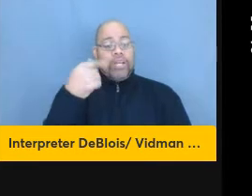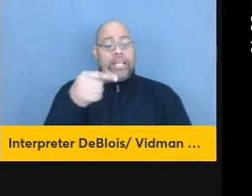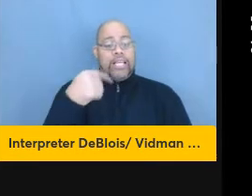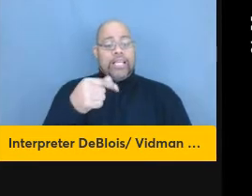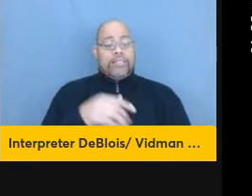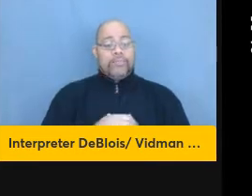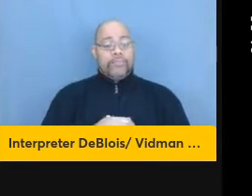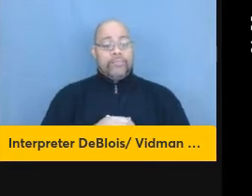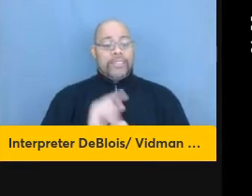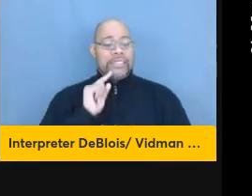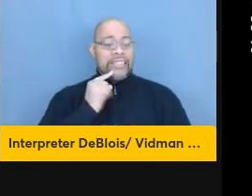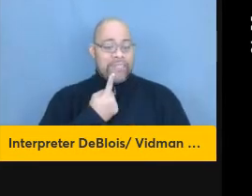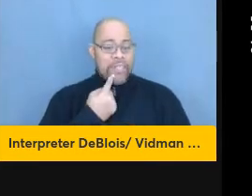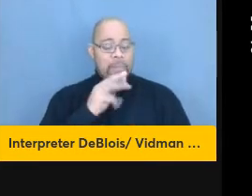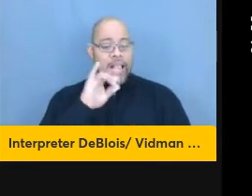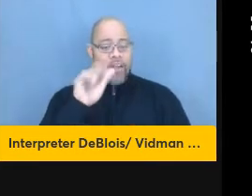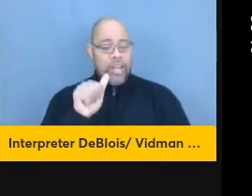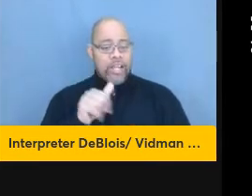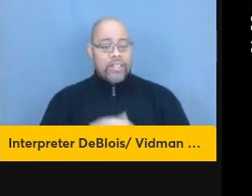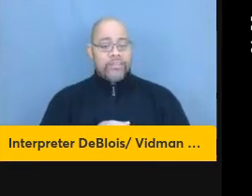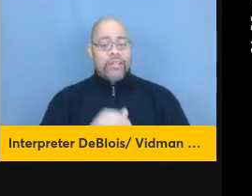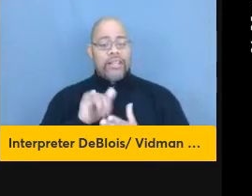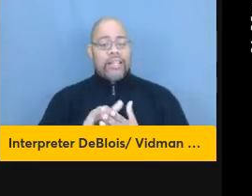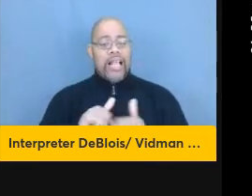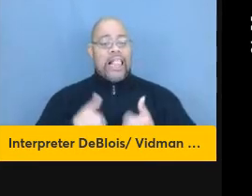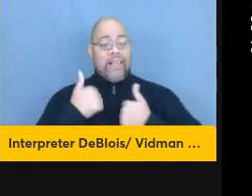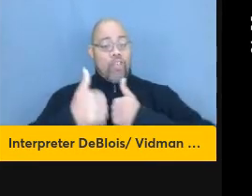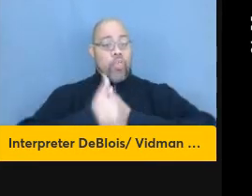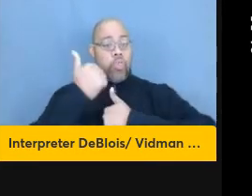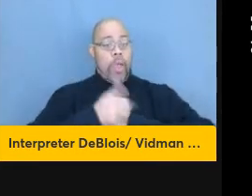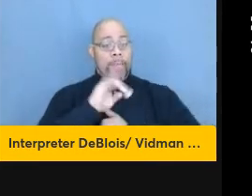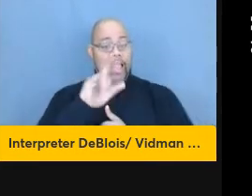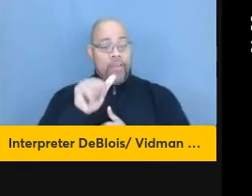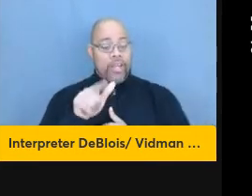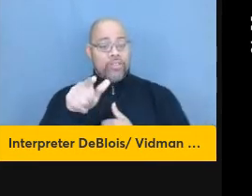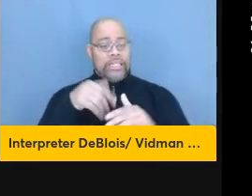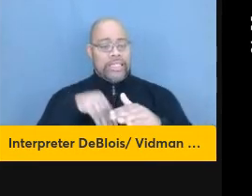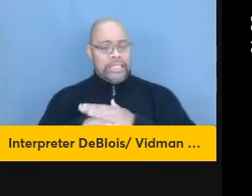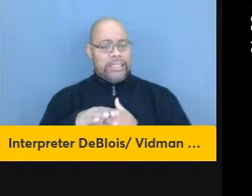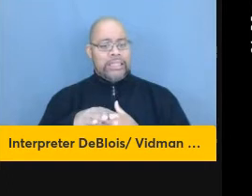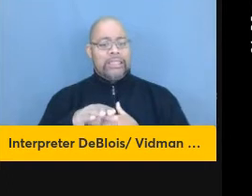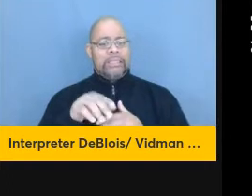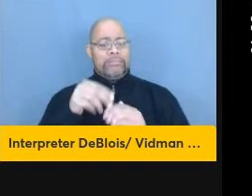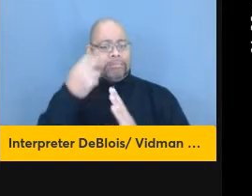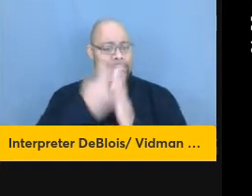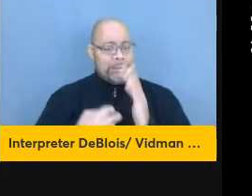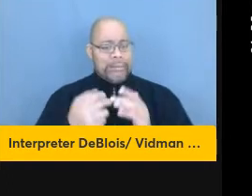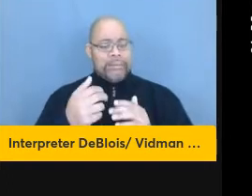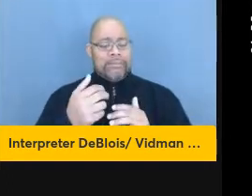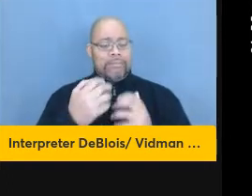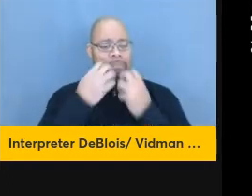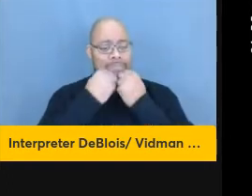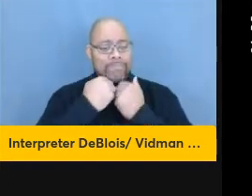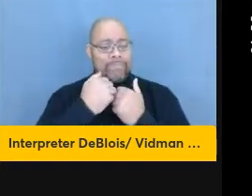severe malaria, this is life threatening malaria, you're admitted to intensive care, you see that the burden of this is